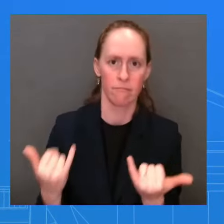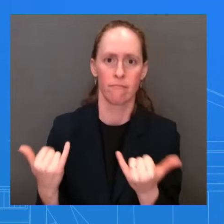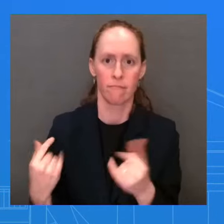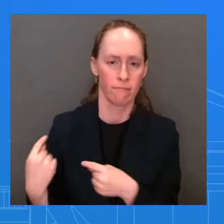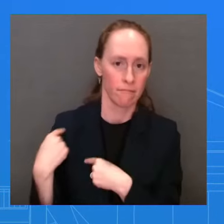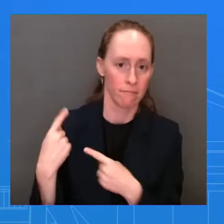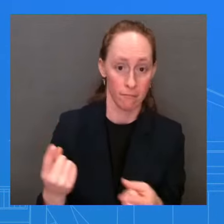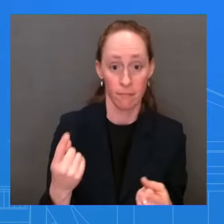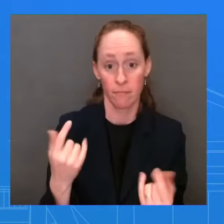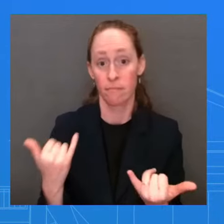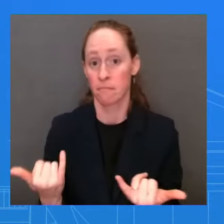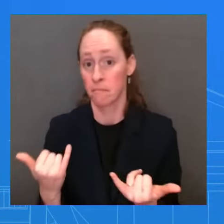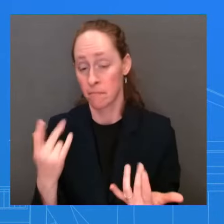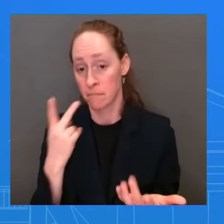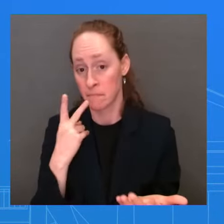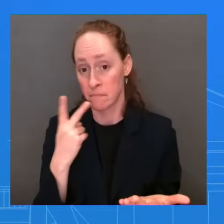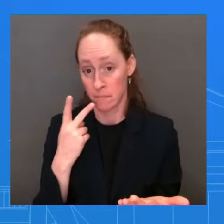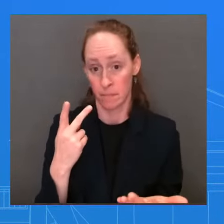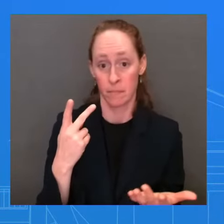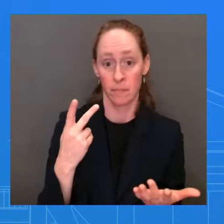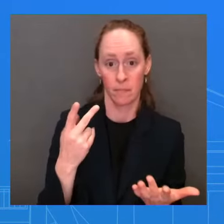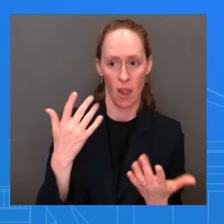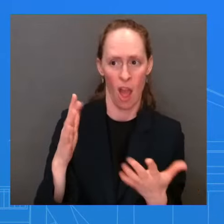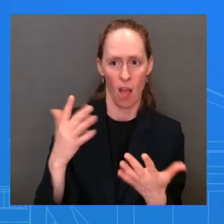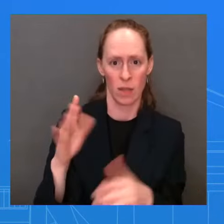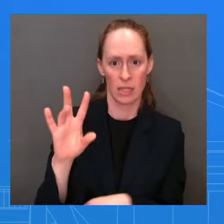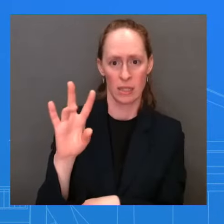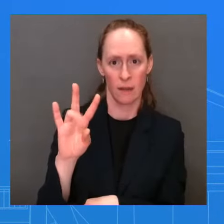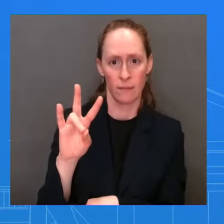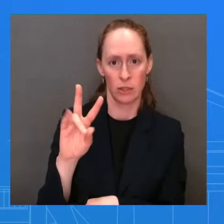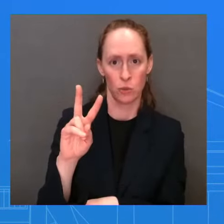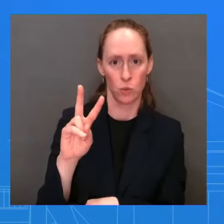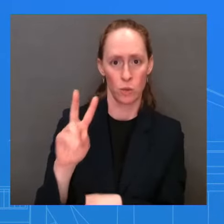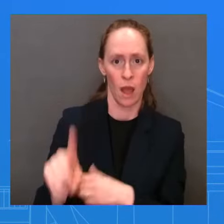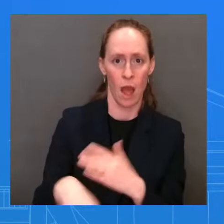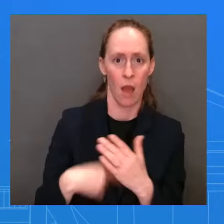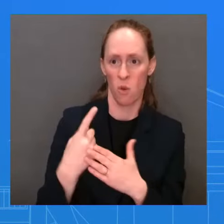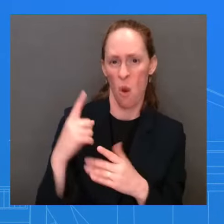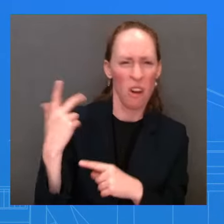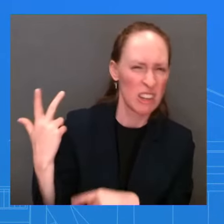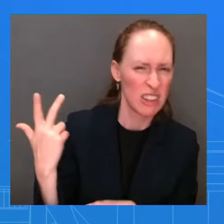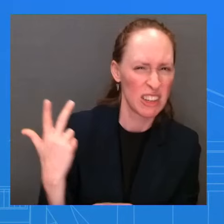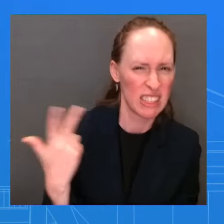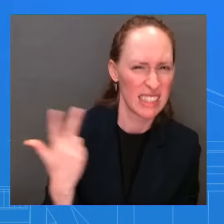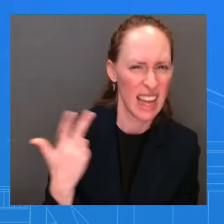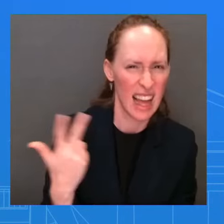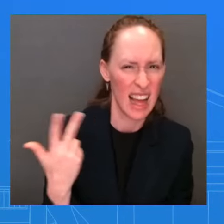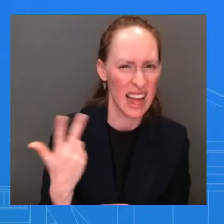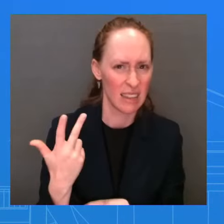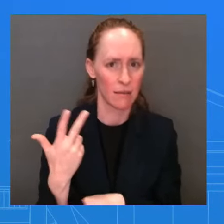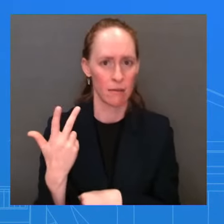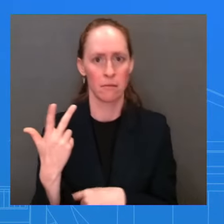that started at midnight just last night, on April 24th. And during this period, we urge -- we're going to continue to urge SAF and RSF